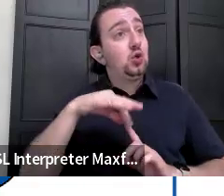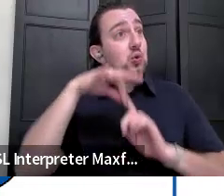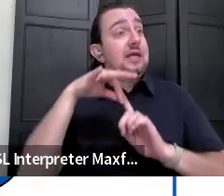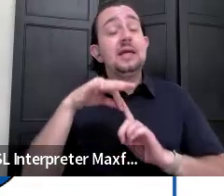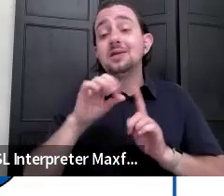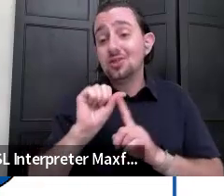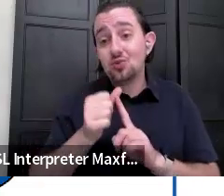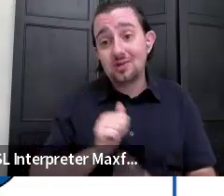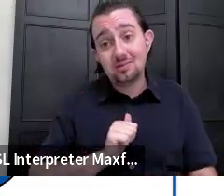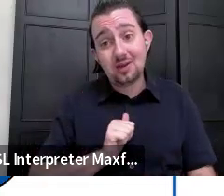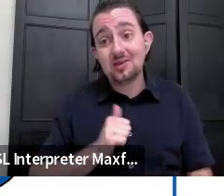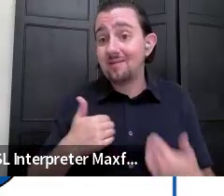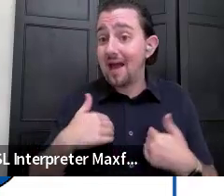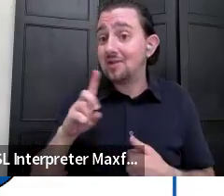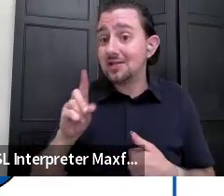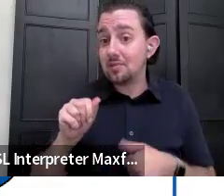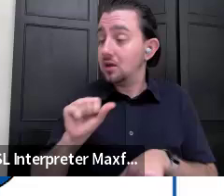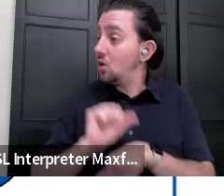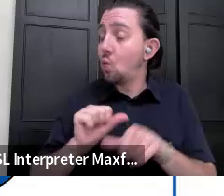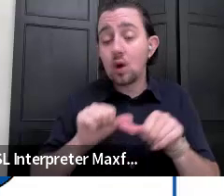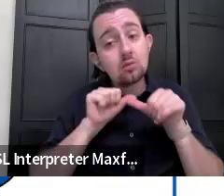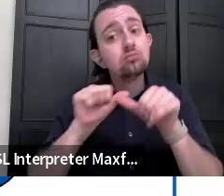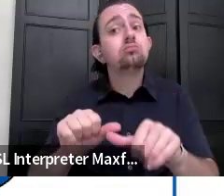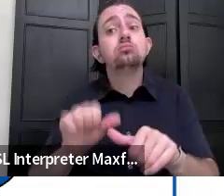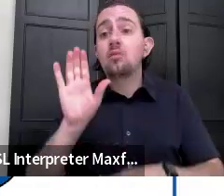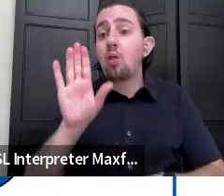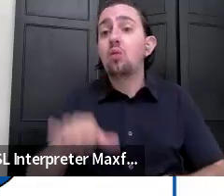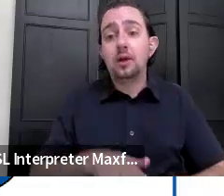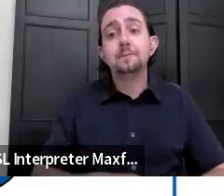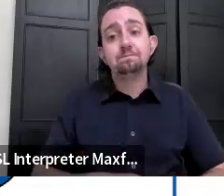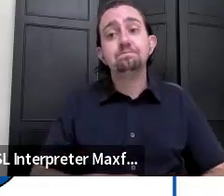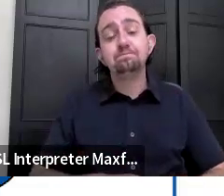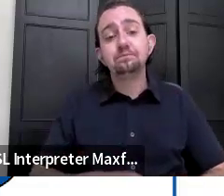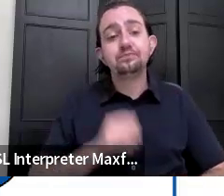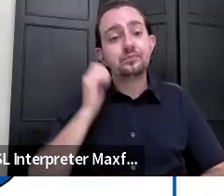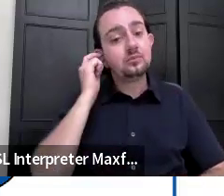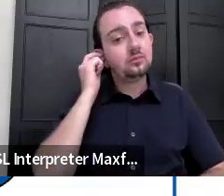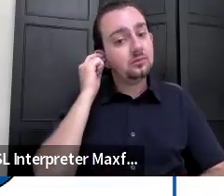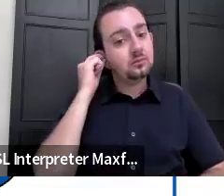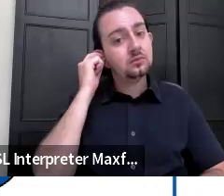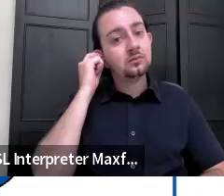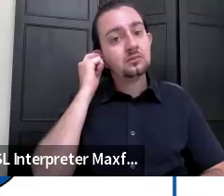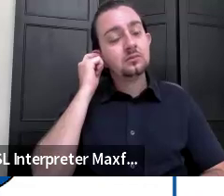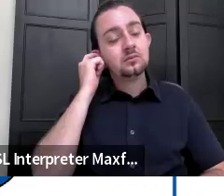Next slide. So let's see.